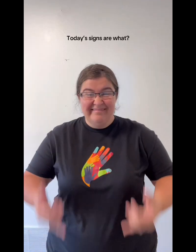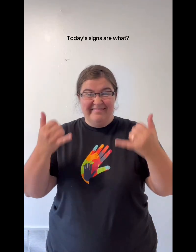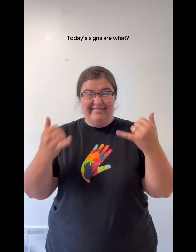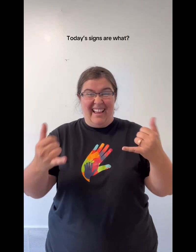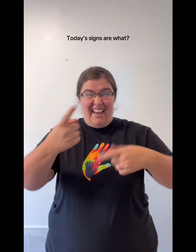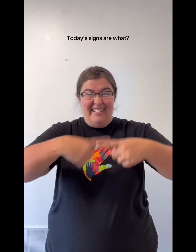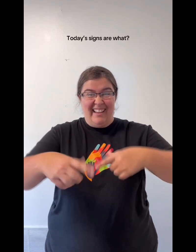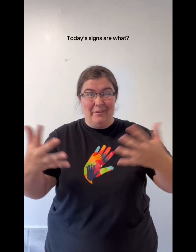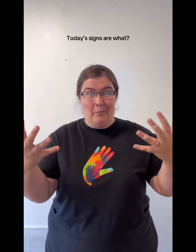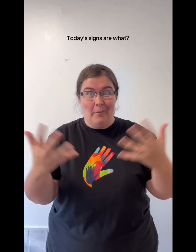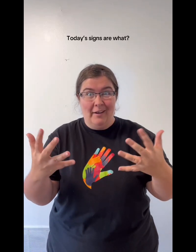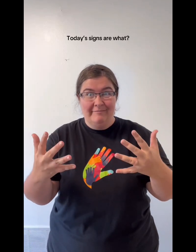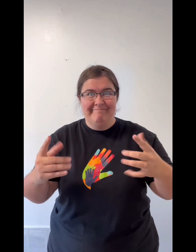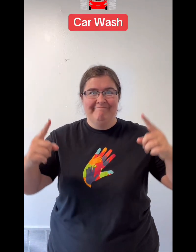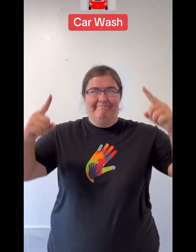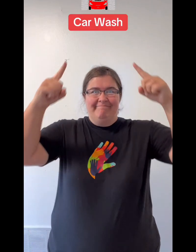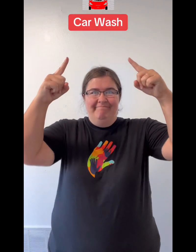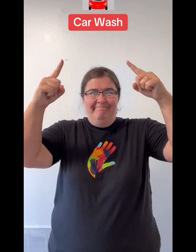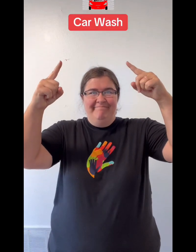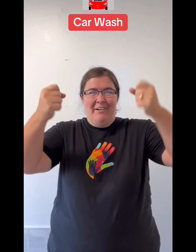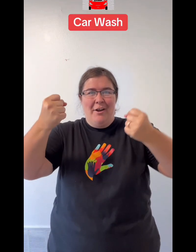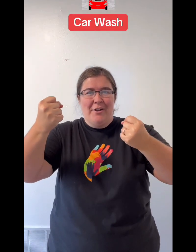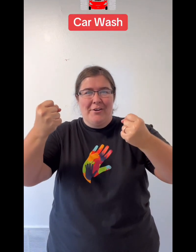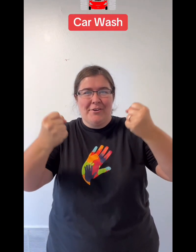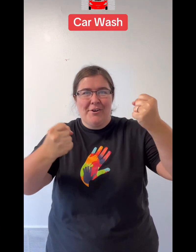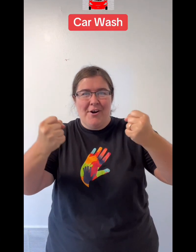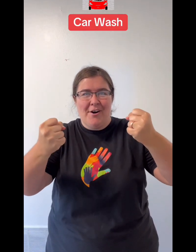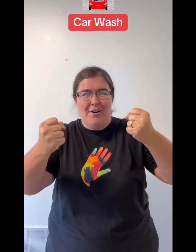Today's signs are what? How to sign "car wash" in ASL